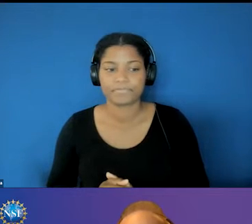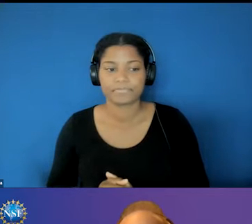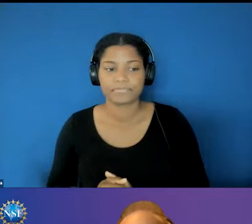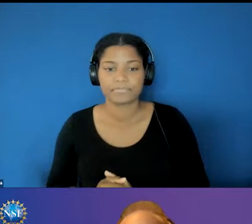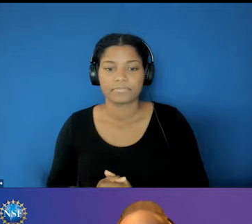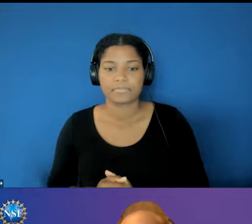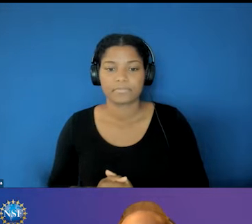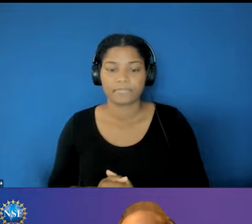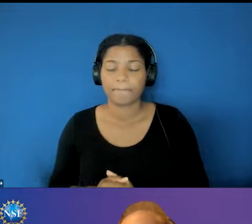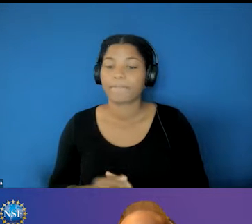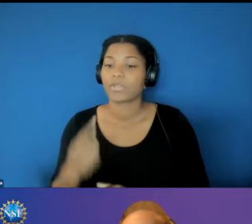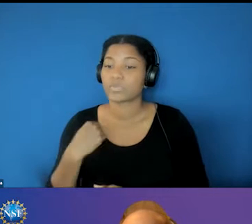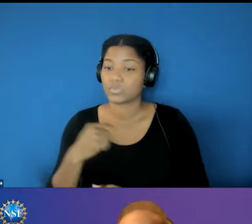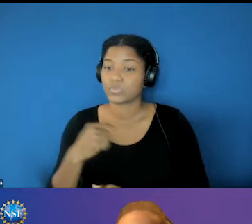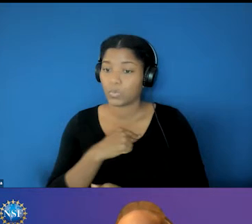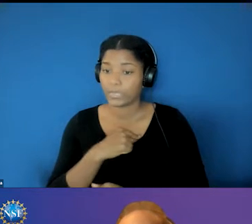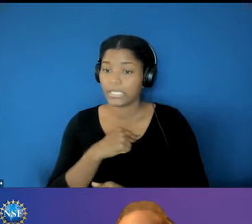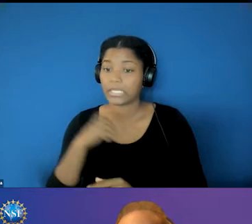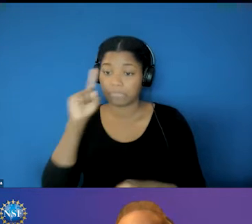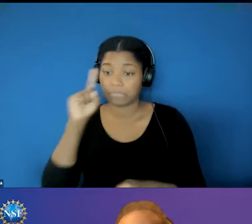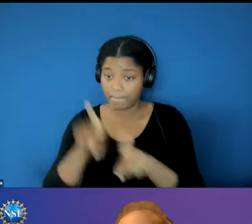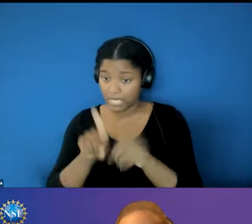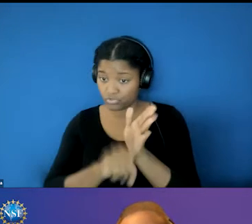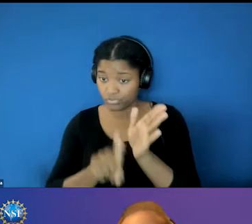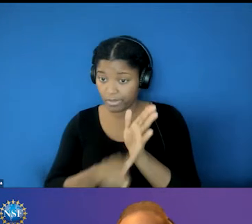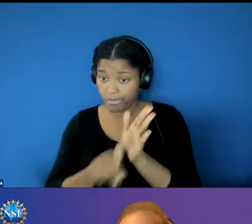So, we do the compliance checking and then we distribute the proposals